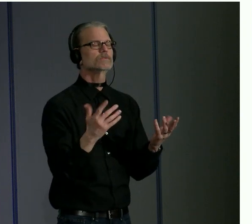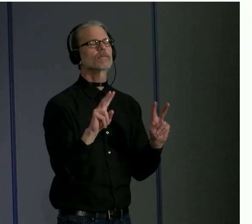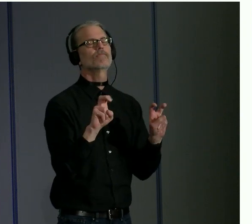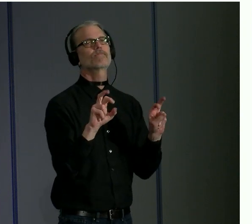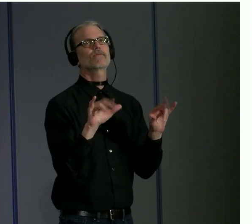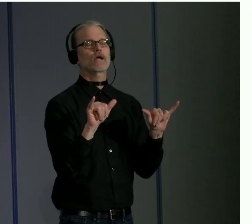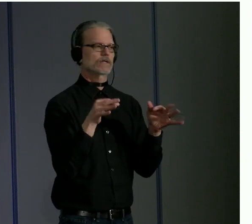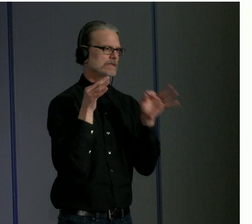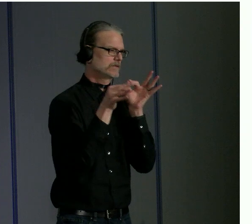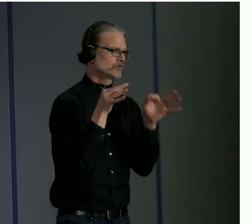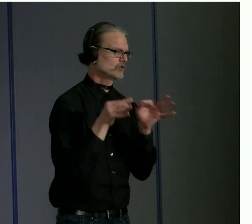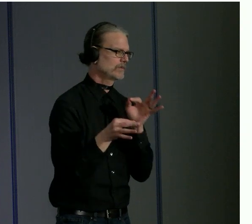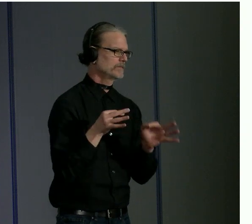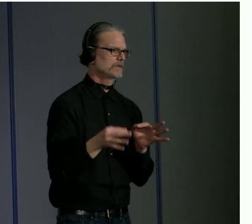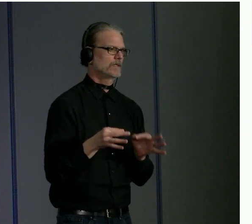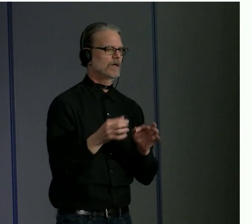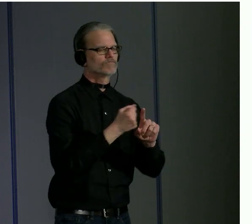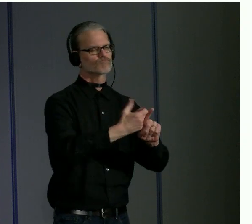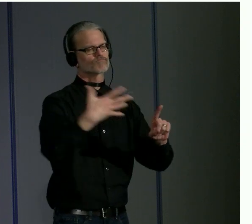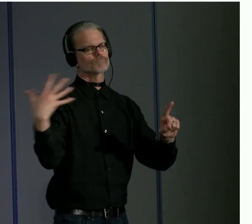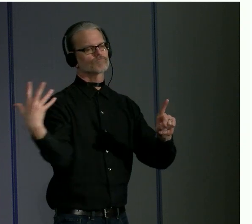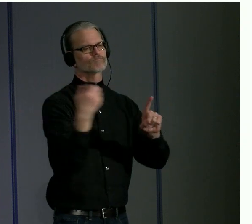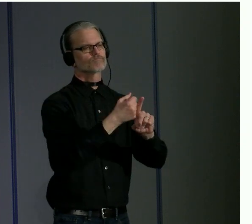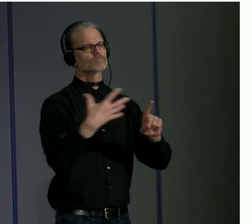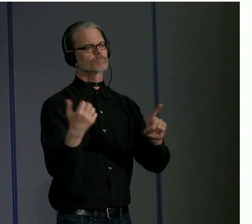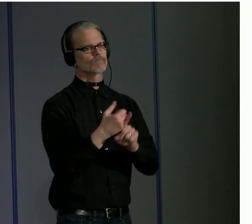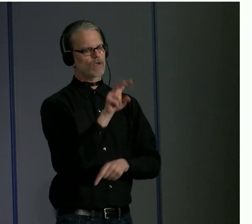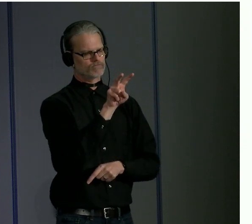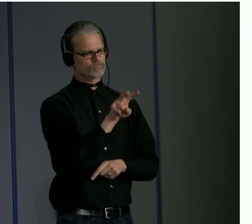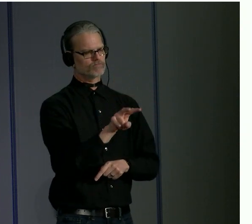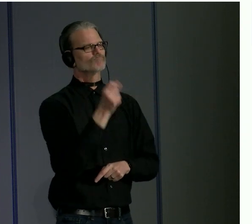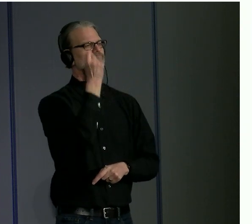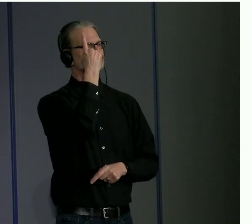it gave me a really great understanding of what was going on. So in the end, I was able